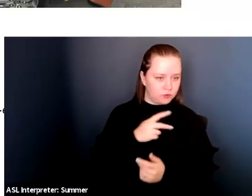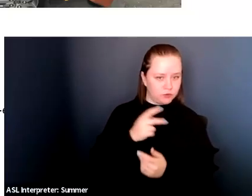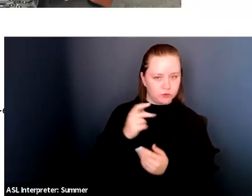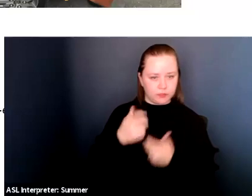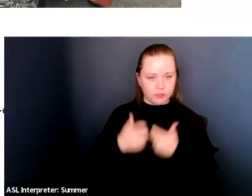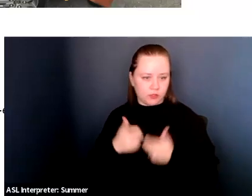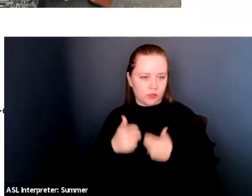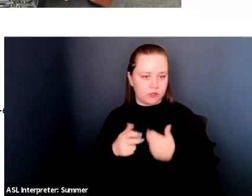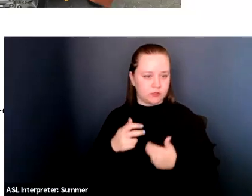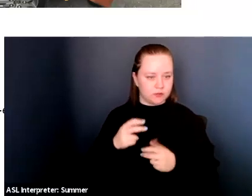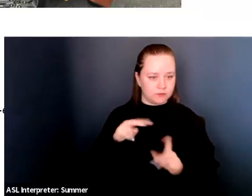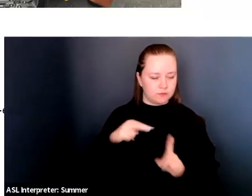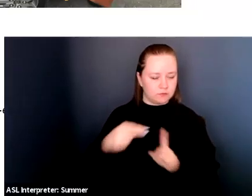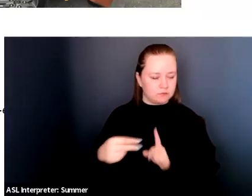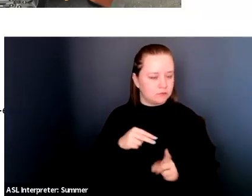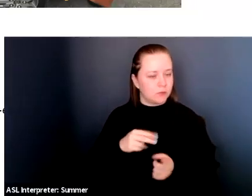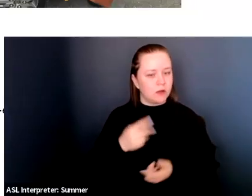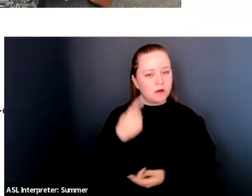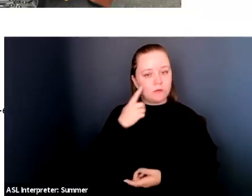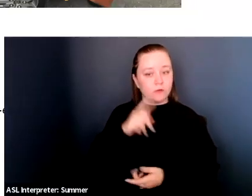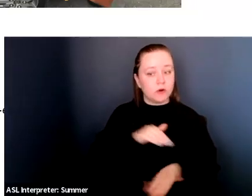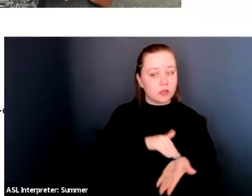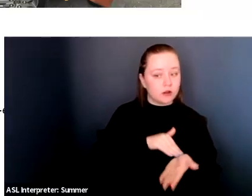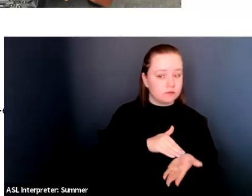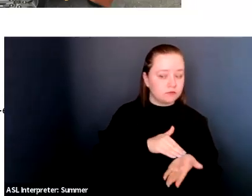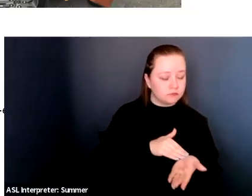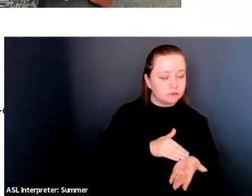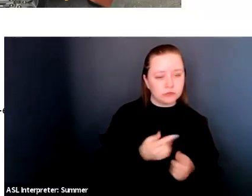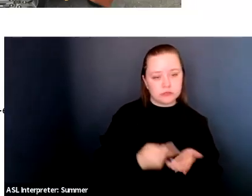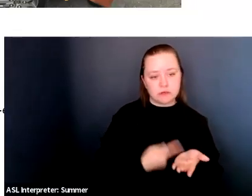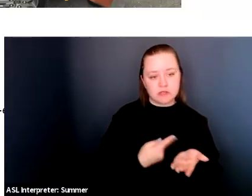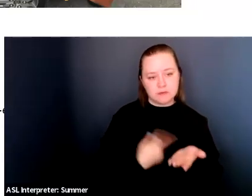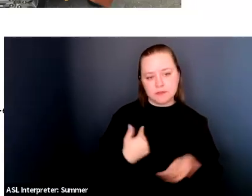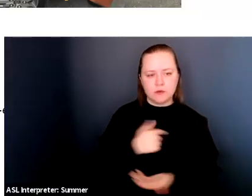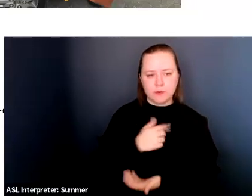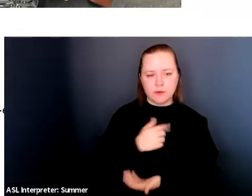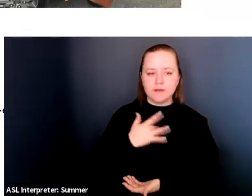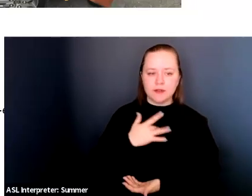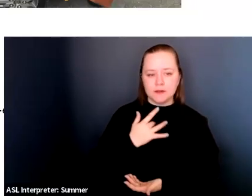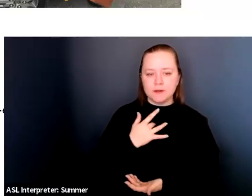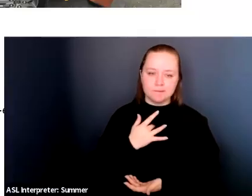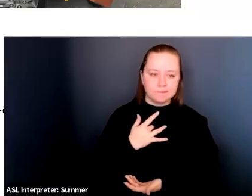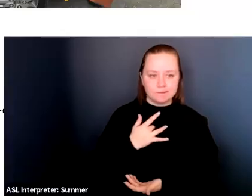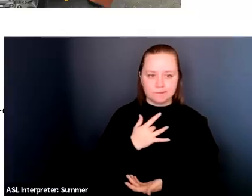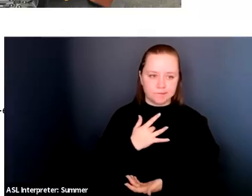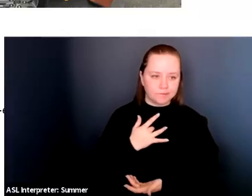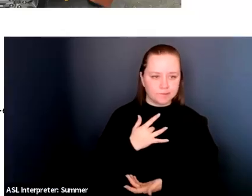And for providers, sometimes we feel like this is an area where people are, that this may